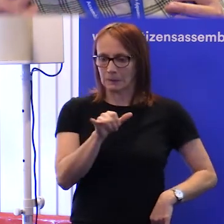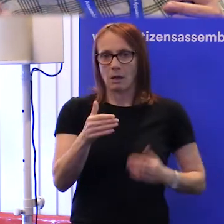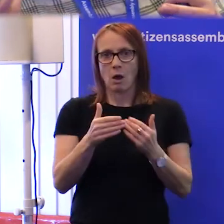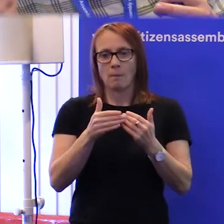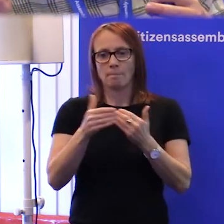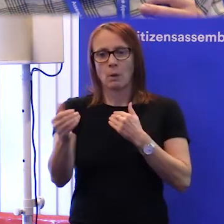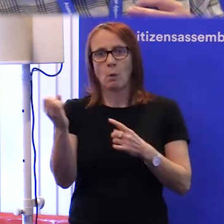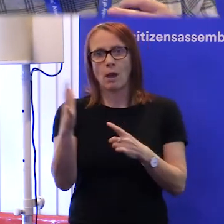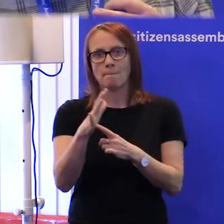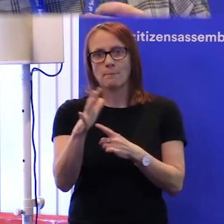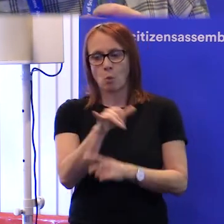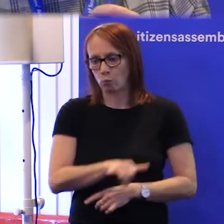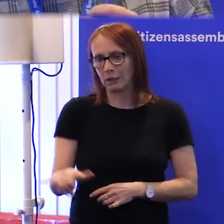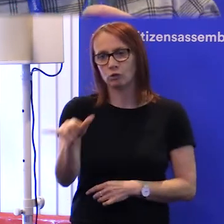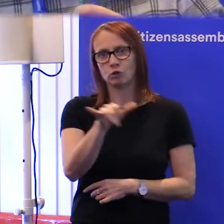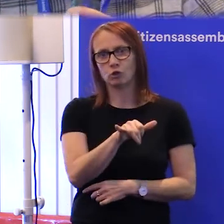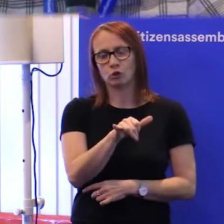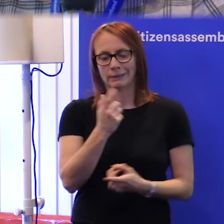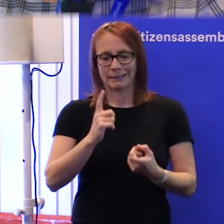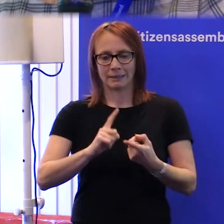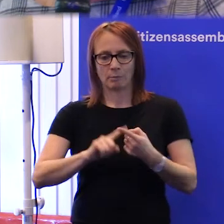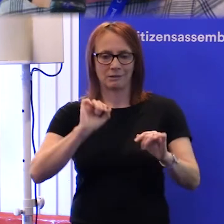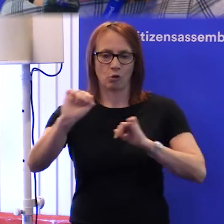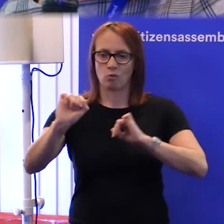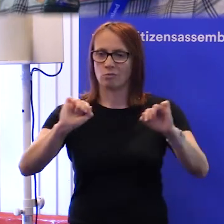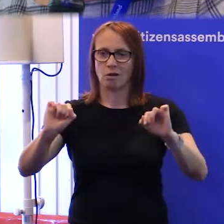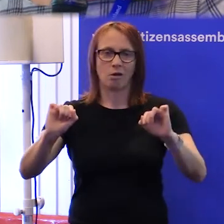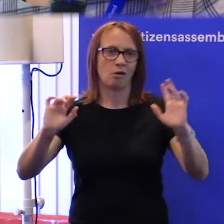individual that we do depending on where we stand on a whole lot of other moral